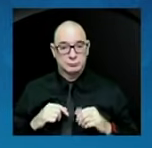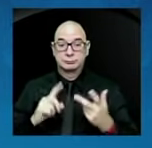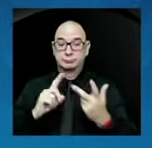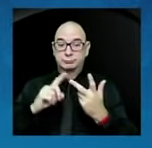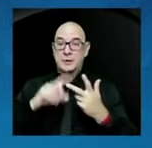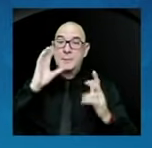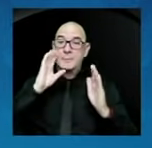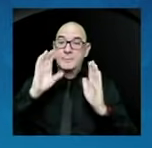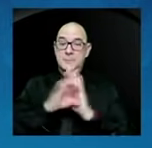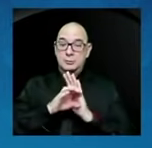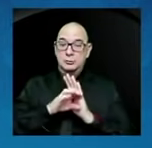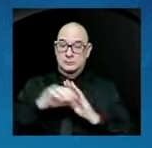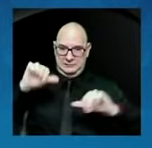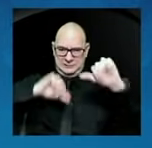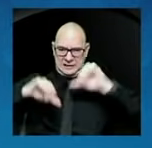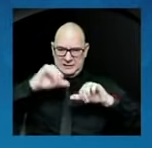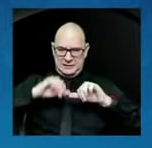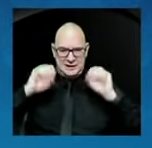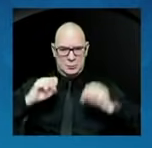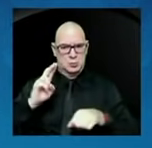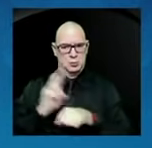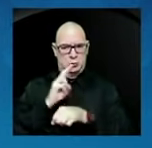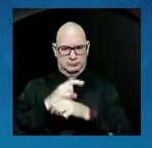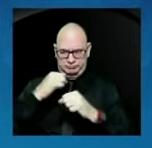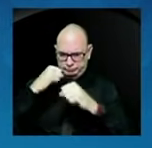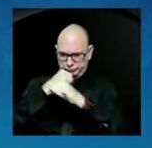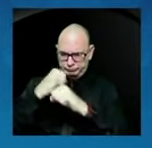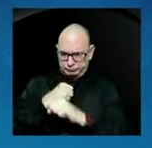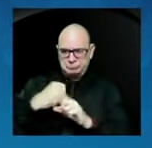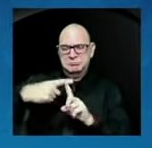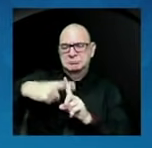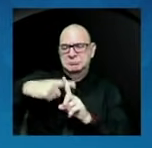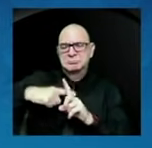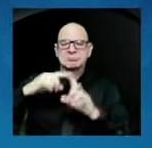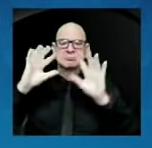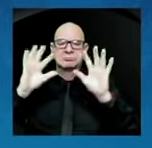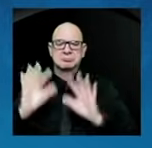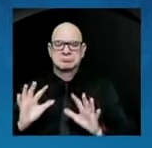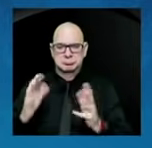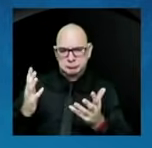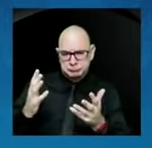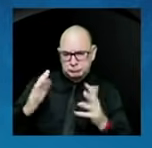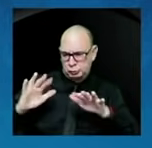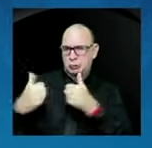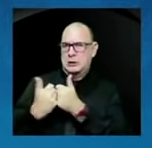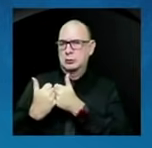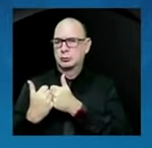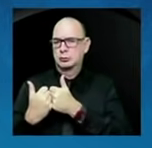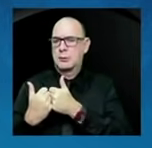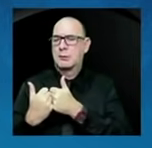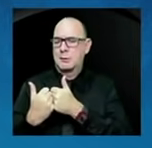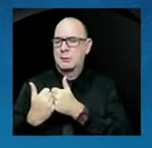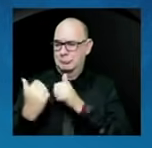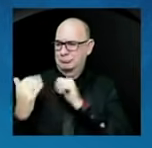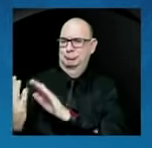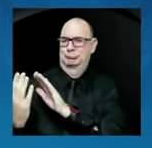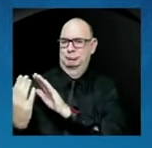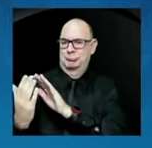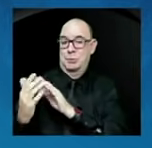THESE IMAGES CAN BE USED BS NO O FROTRINS WHO ARE WORKING TO